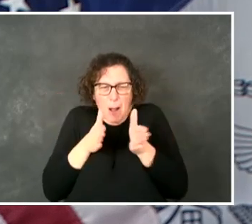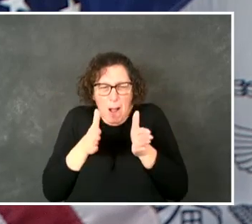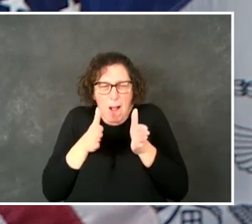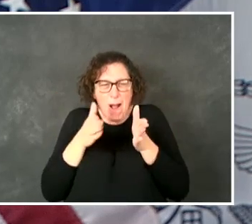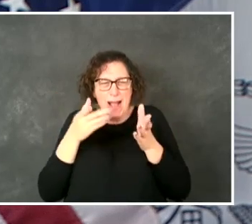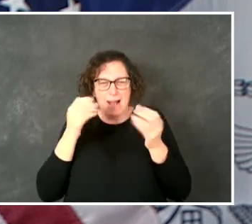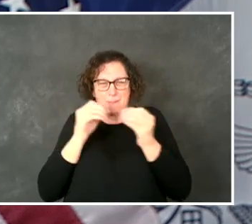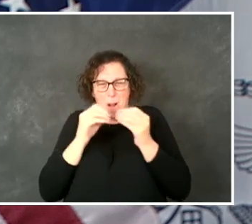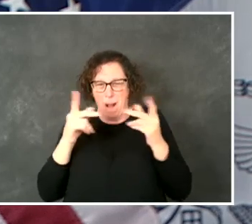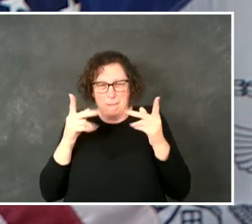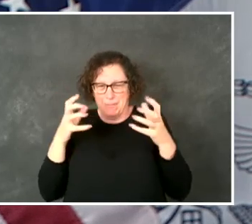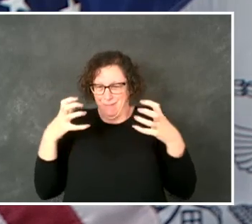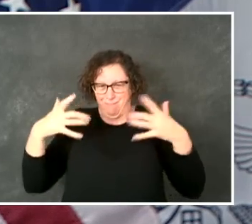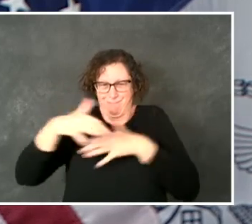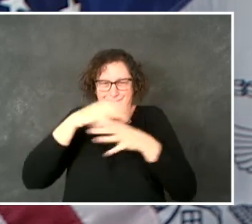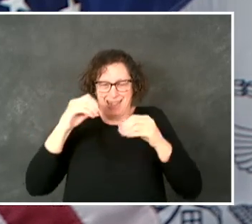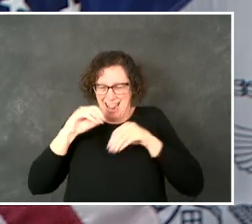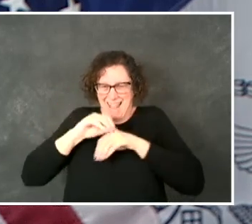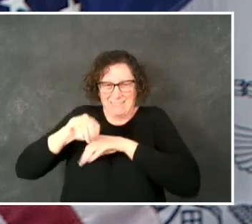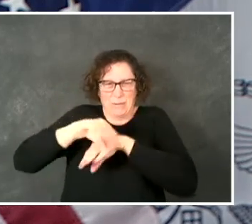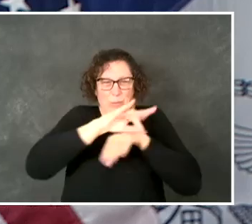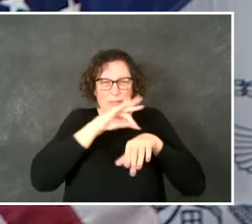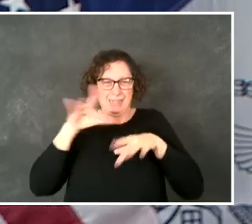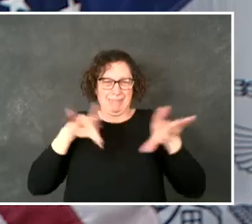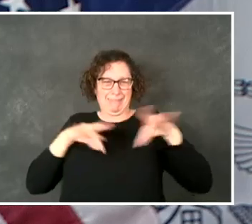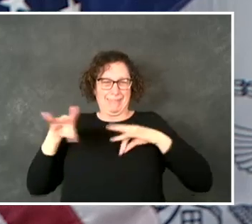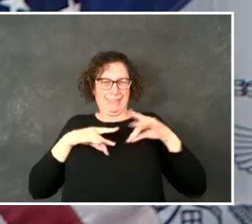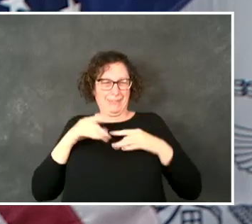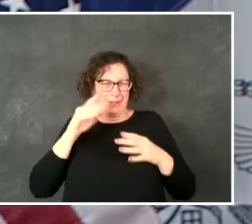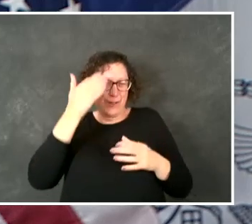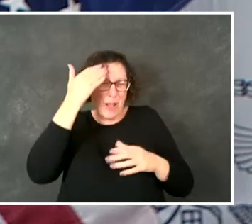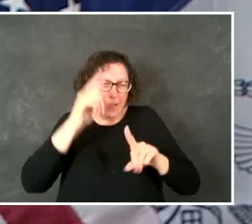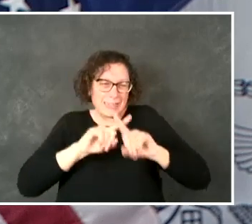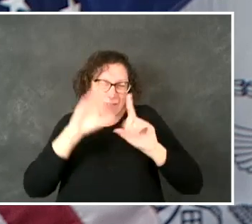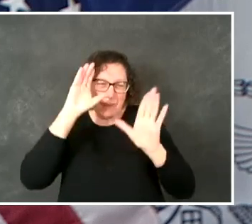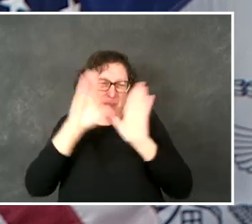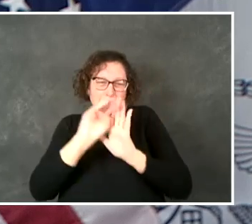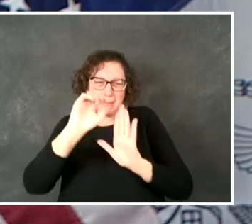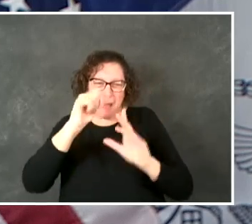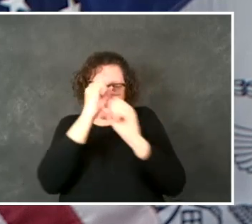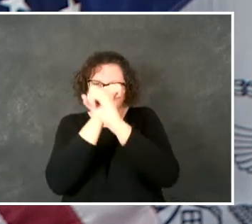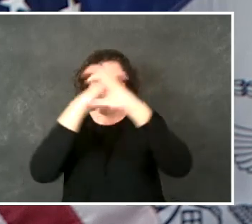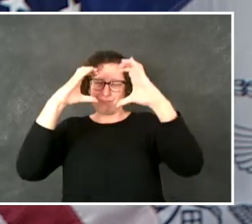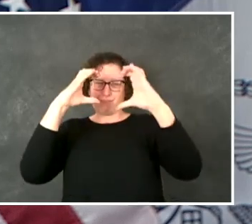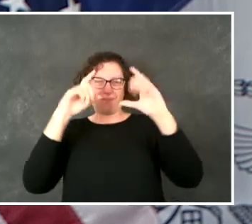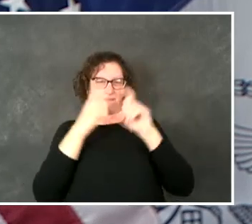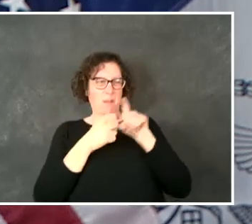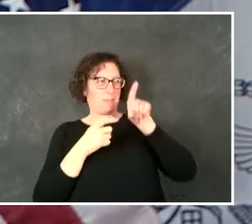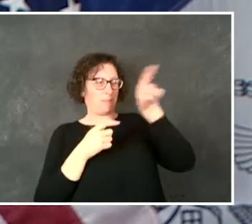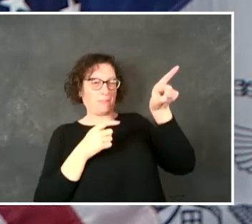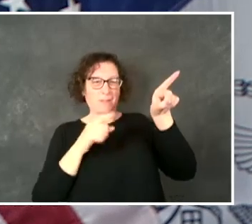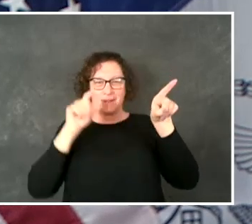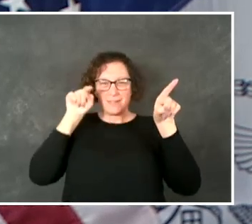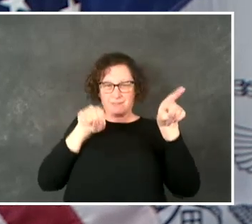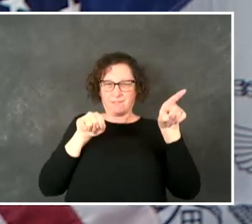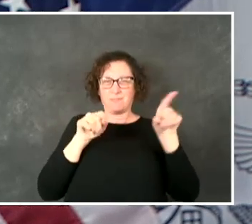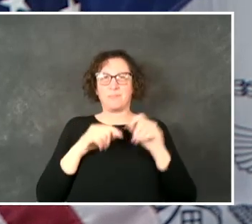MANY REASONS WHY IT MADE SENSE, VERY SADLY, AND THE COSTS HAVE